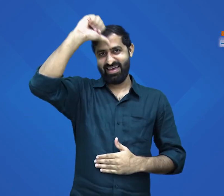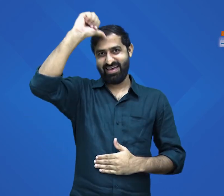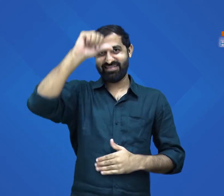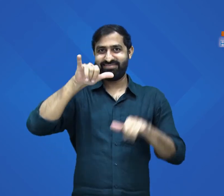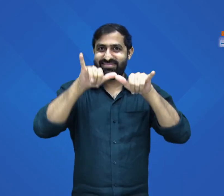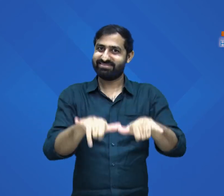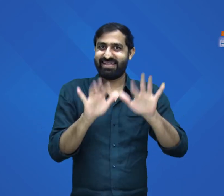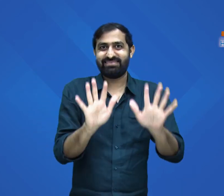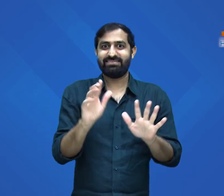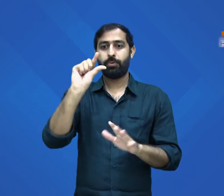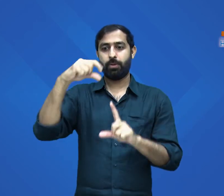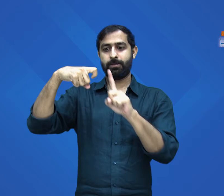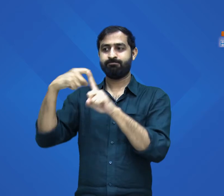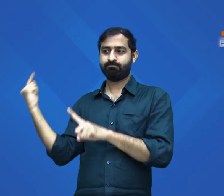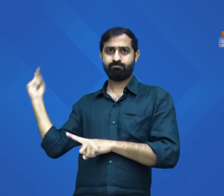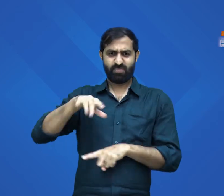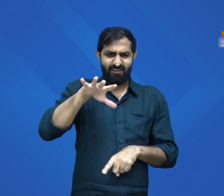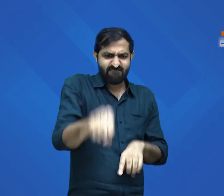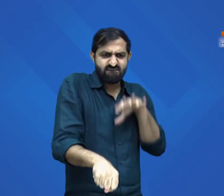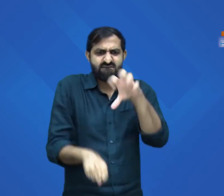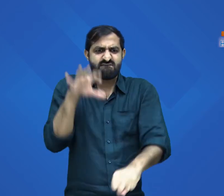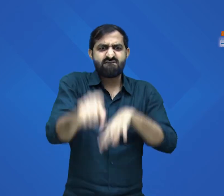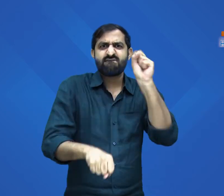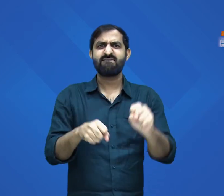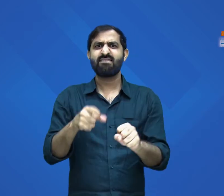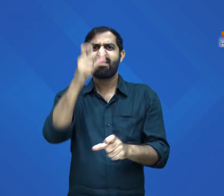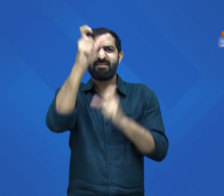In the year 1947, India was captured by the Britishers.